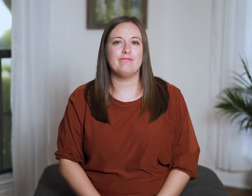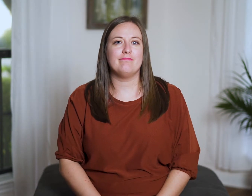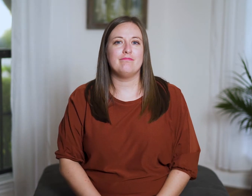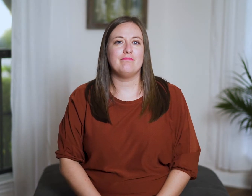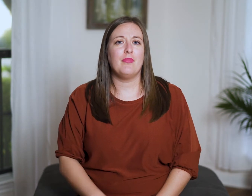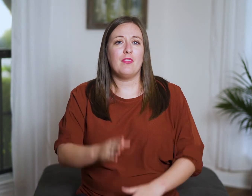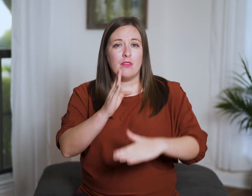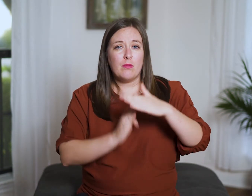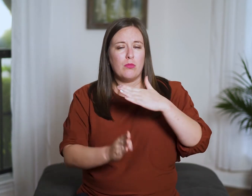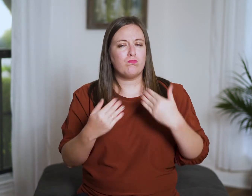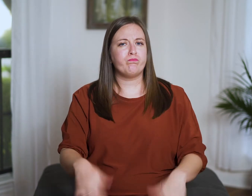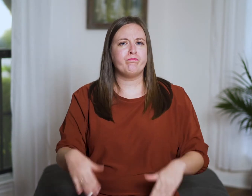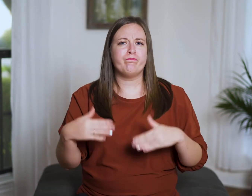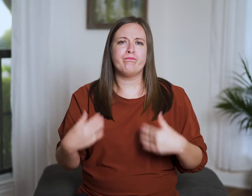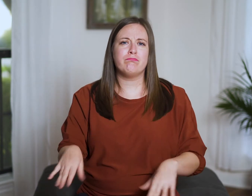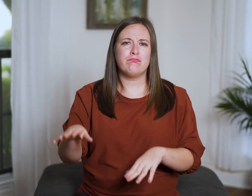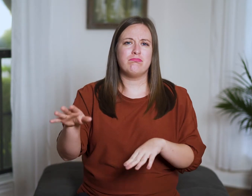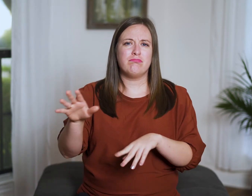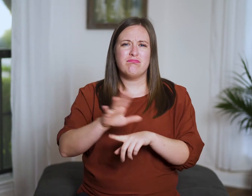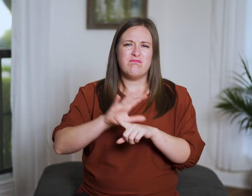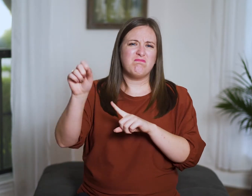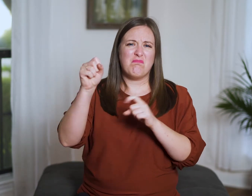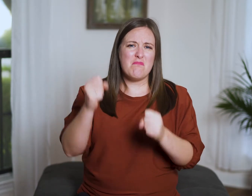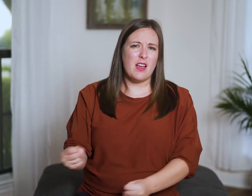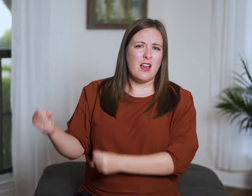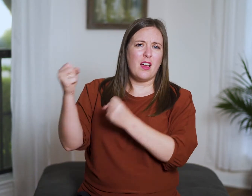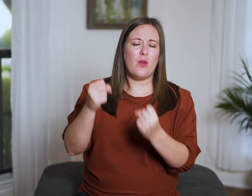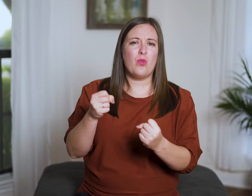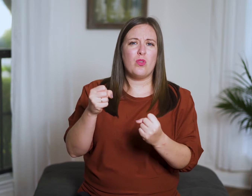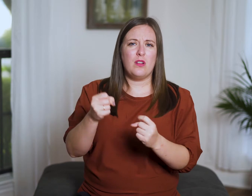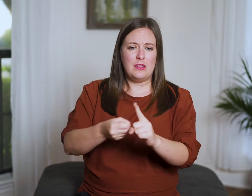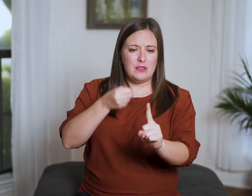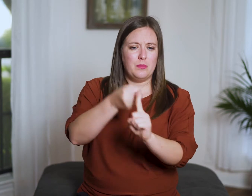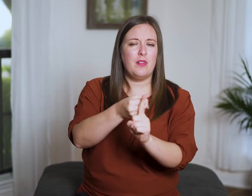Patience and humility have a more powerful impact